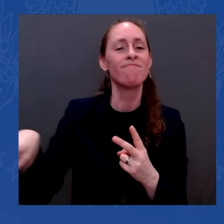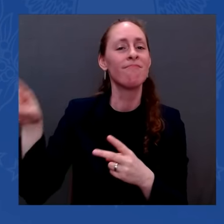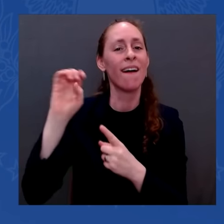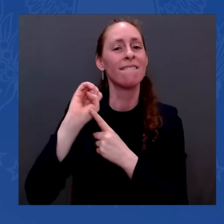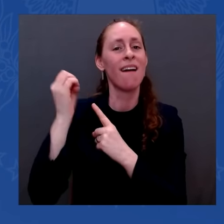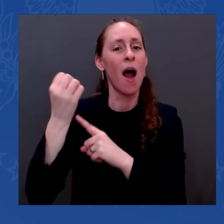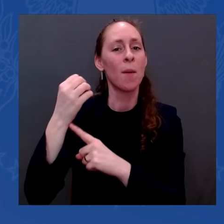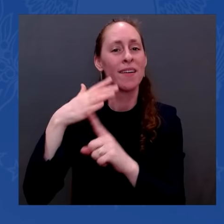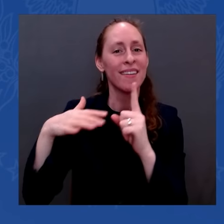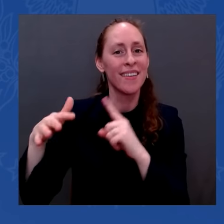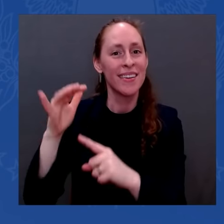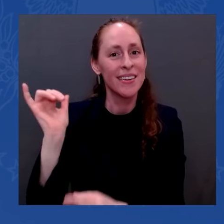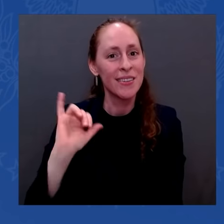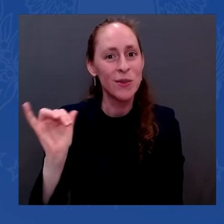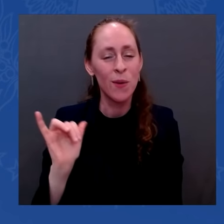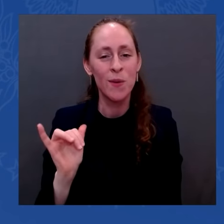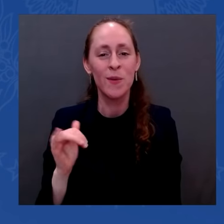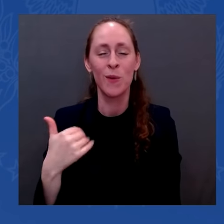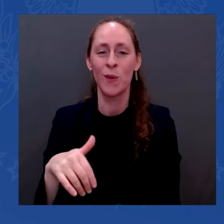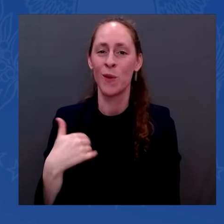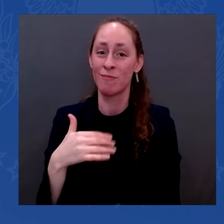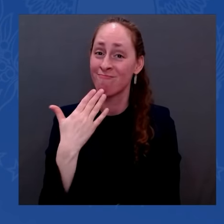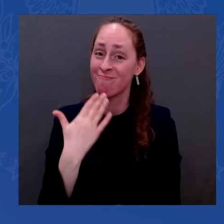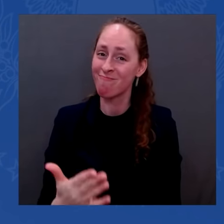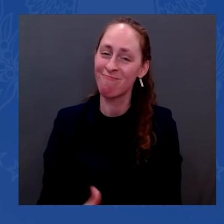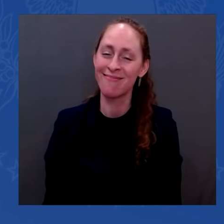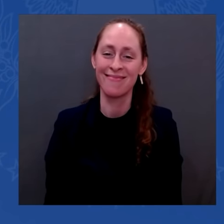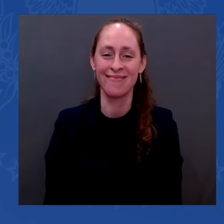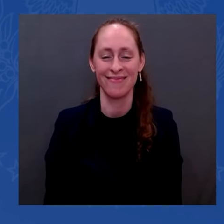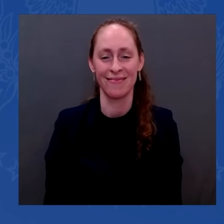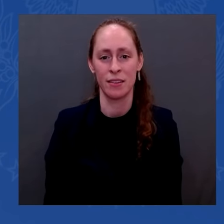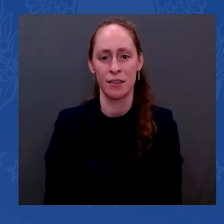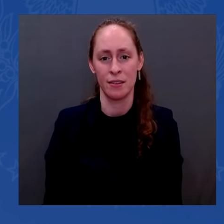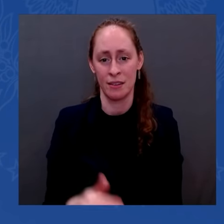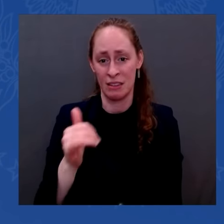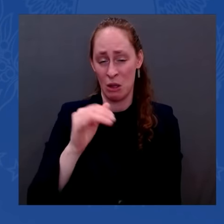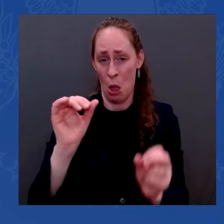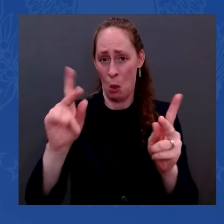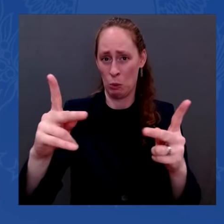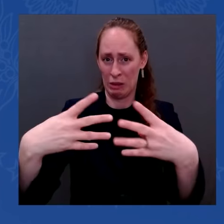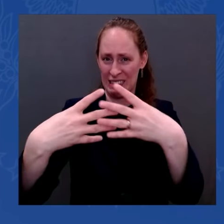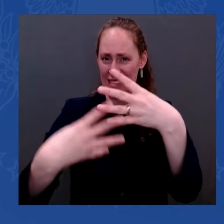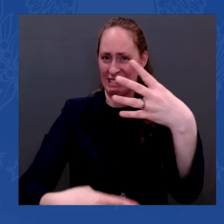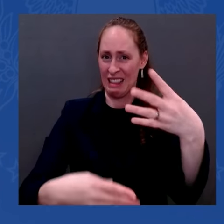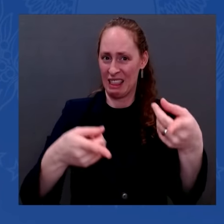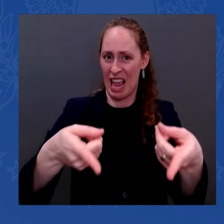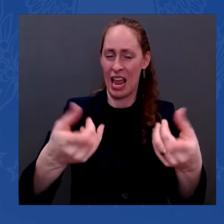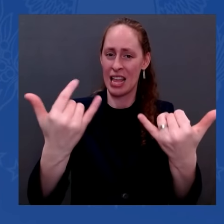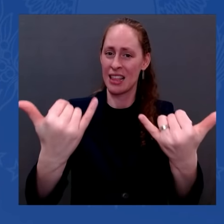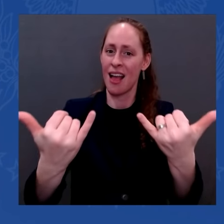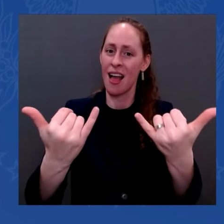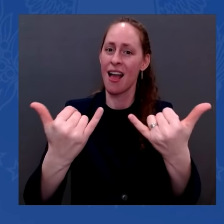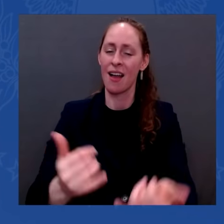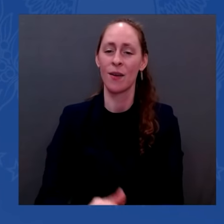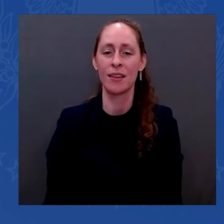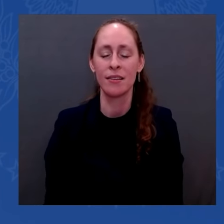And as someone was pointing out to me today, your economy in California